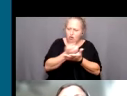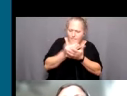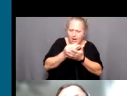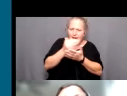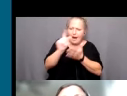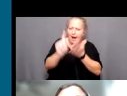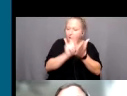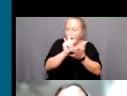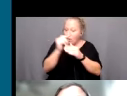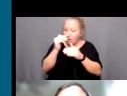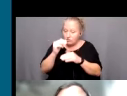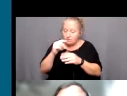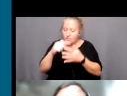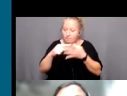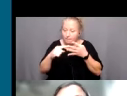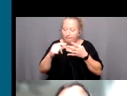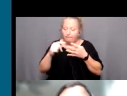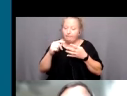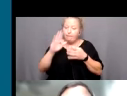It has a whole bucket committed to